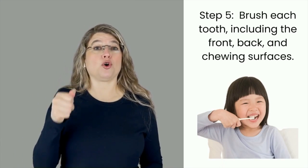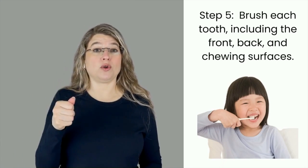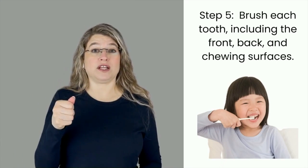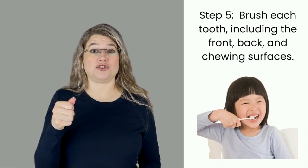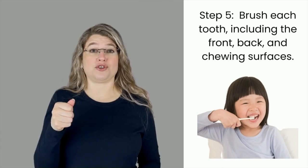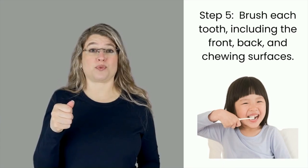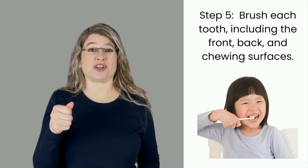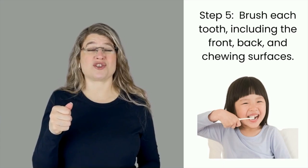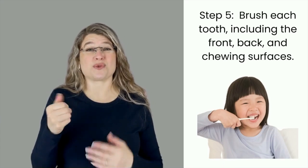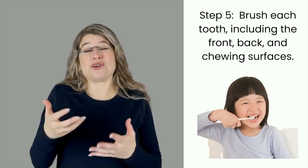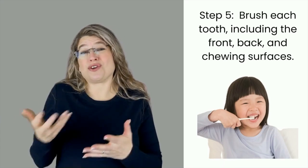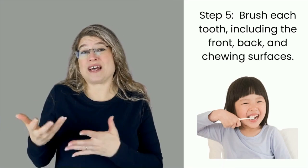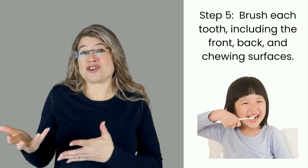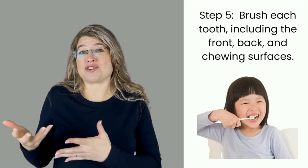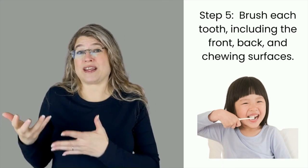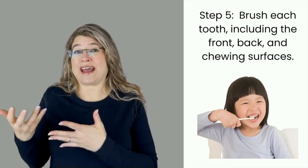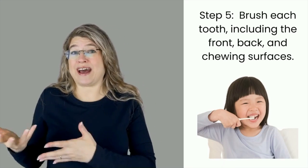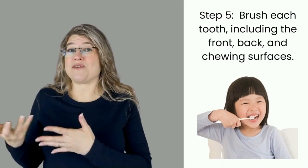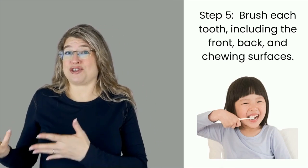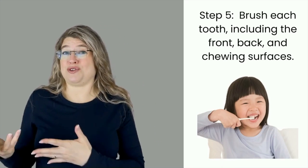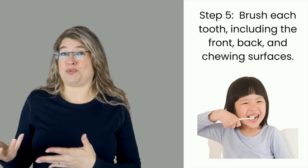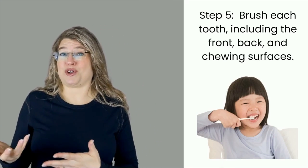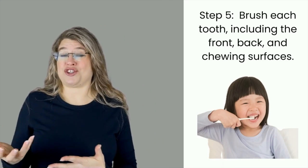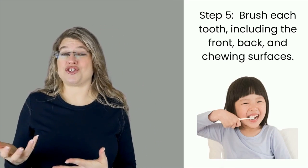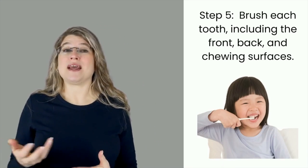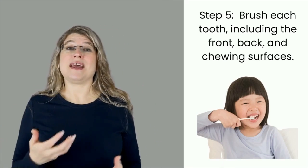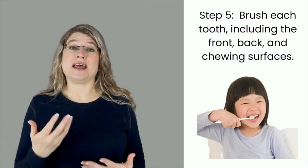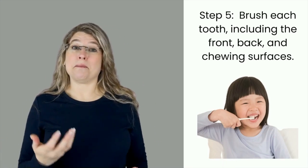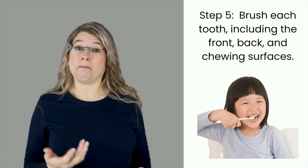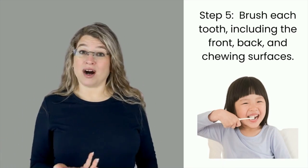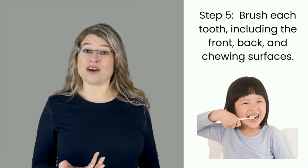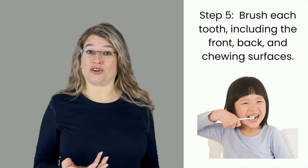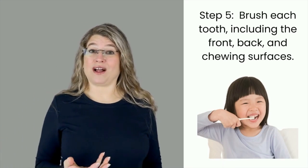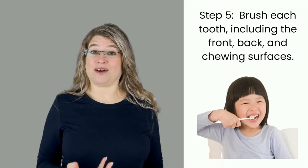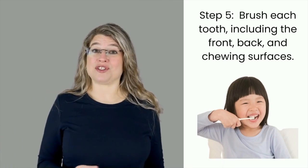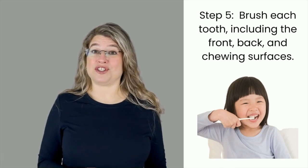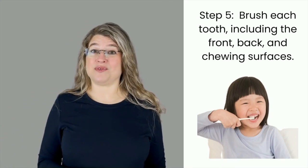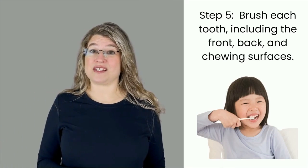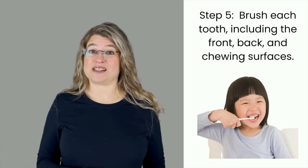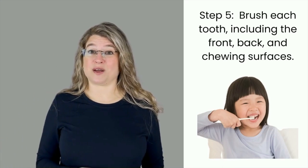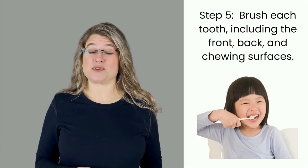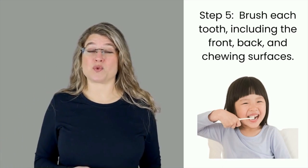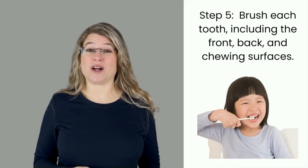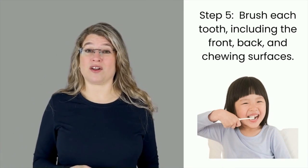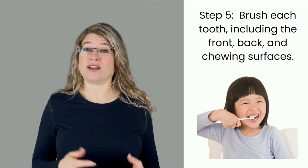holding a toothbrush, or you could actually have a toothbrush and model how to do this step as well.